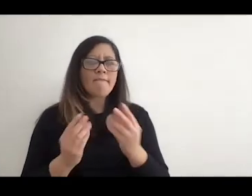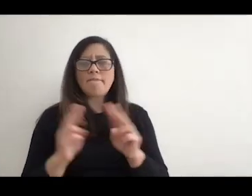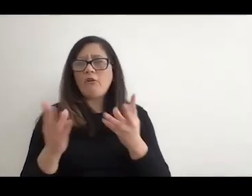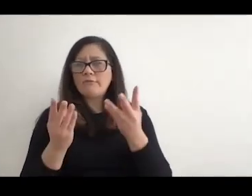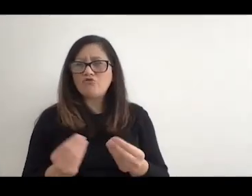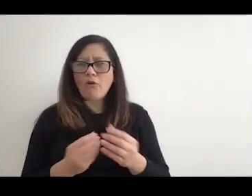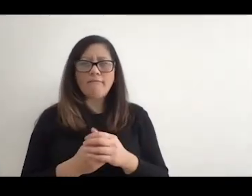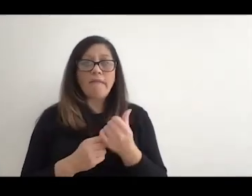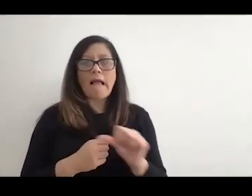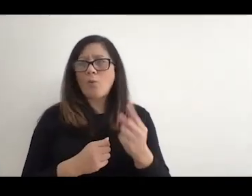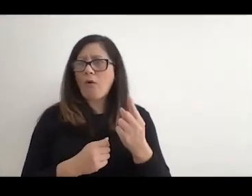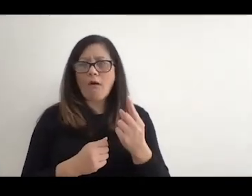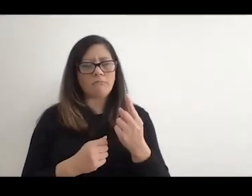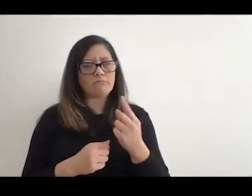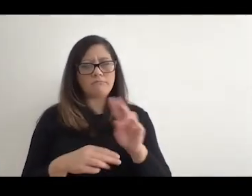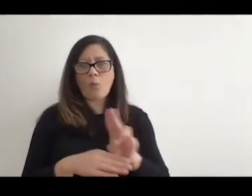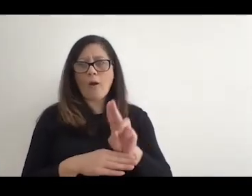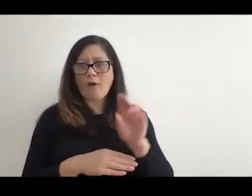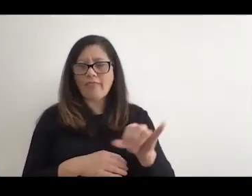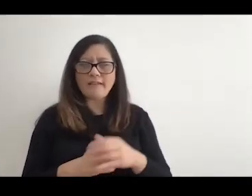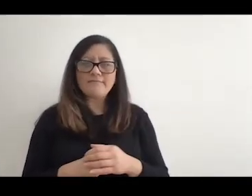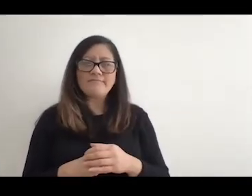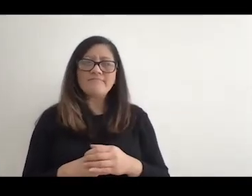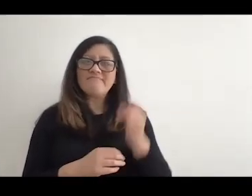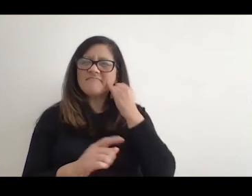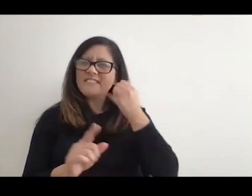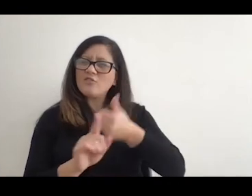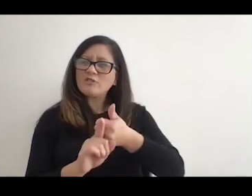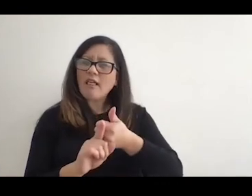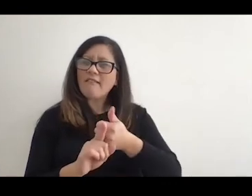but it was really great because for if you're someone with skin